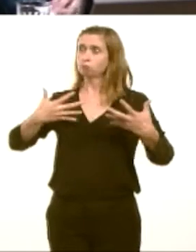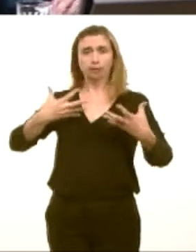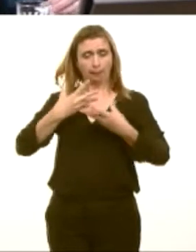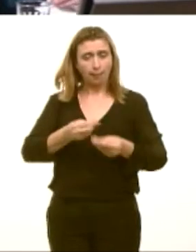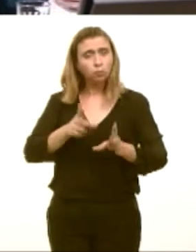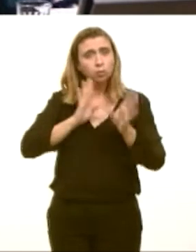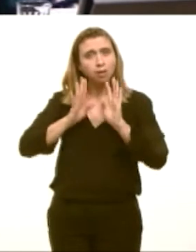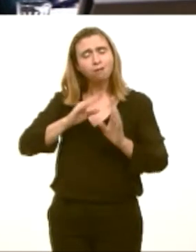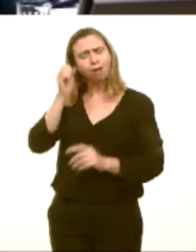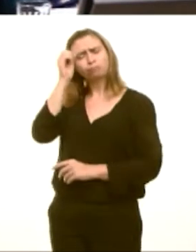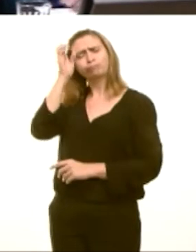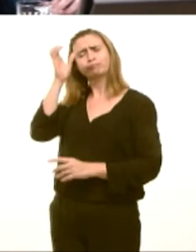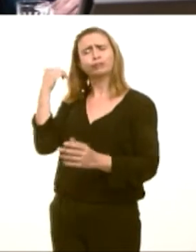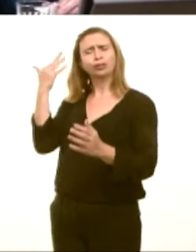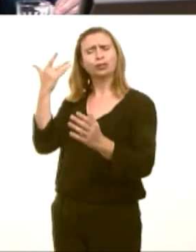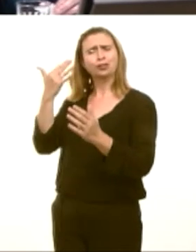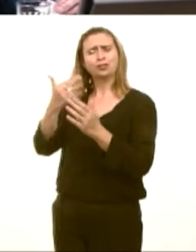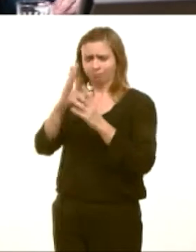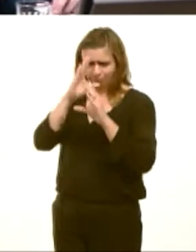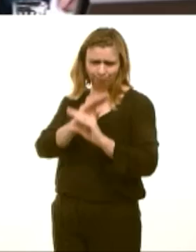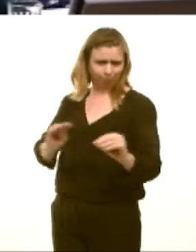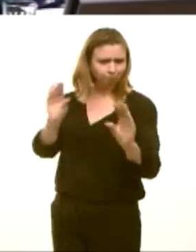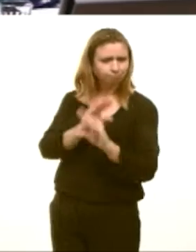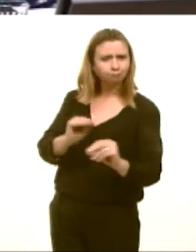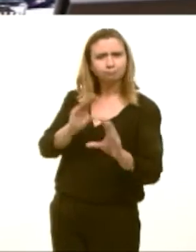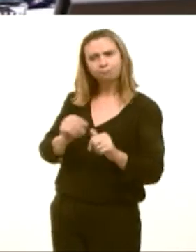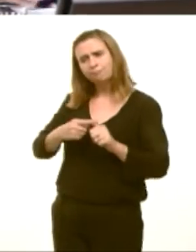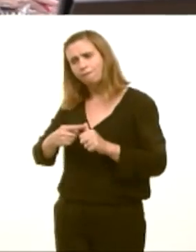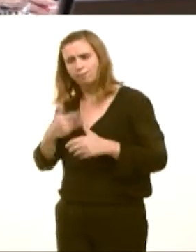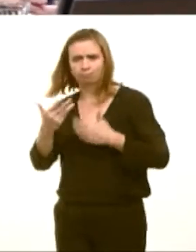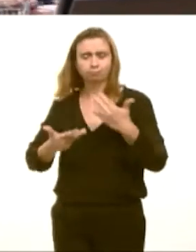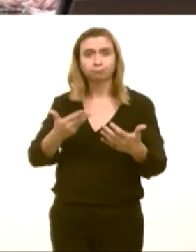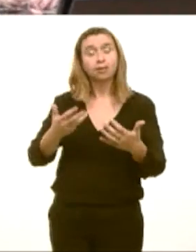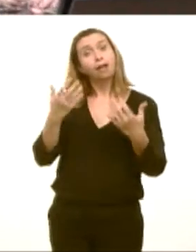to pass on their experience. What are we doing in order to help carers? We have the carers strategy, of course.